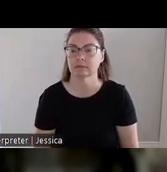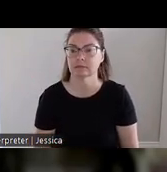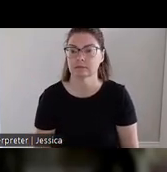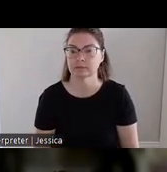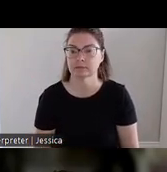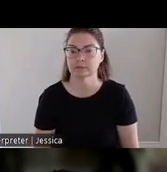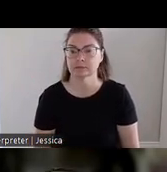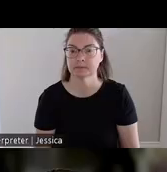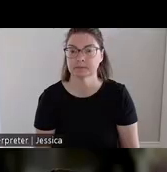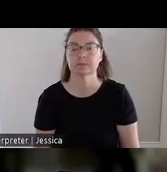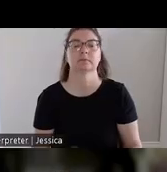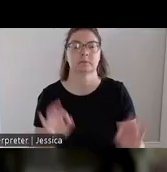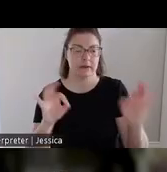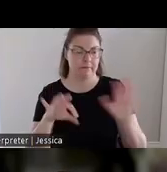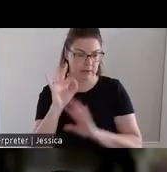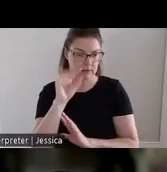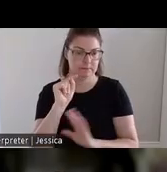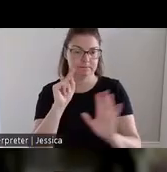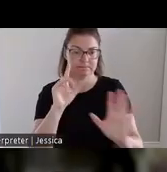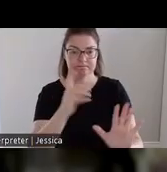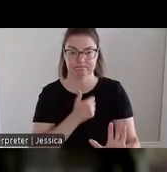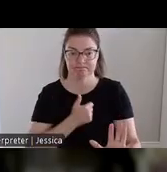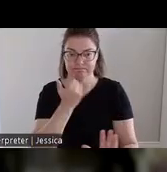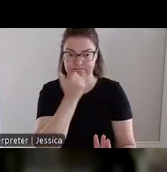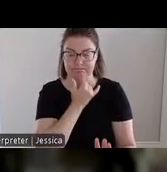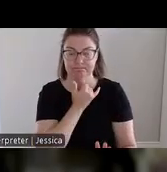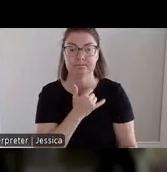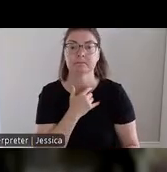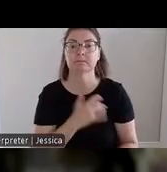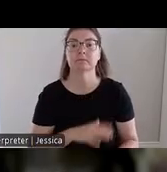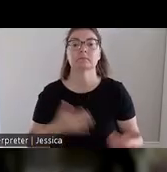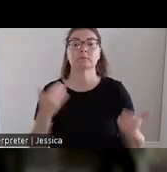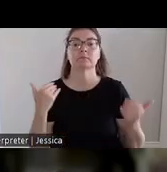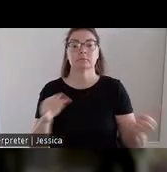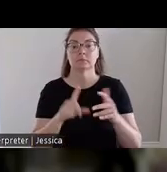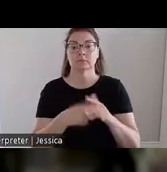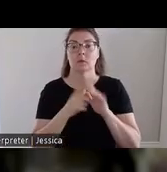There it is, sorry, my mistake. Okay, so I'm going to kick us off with an overview and tell